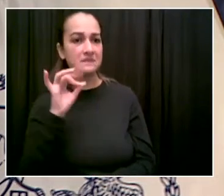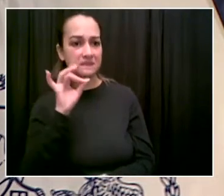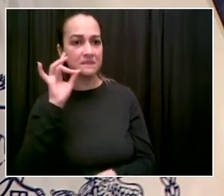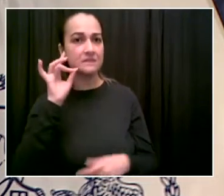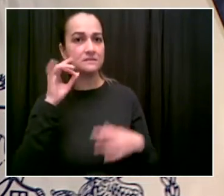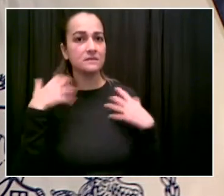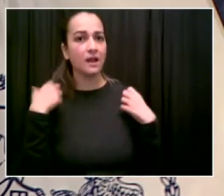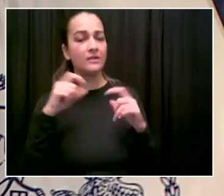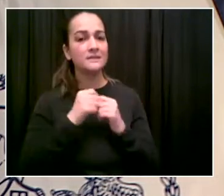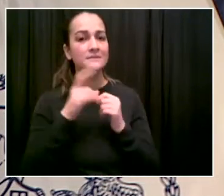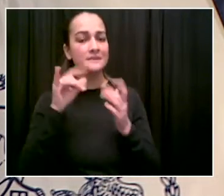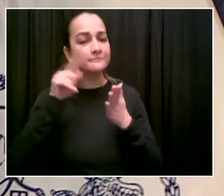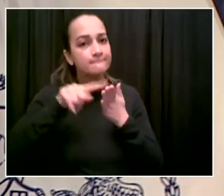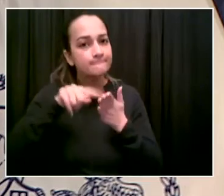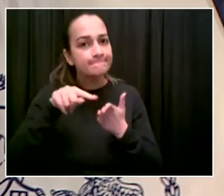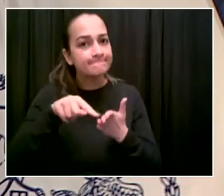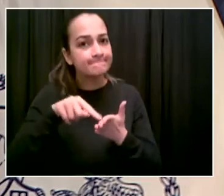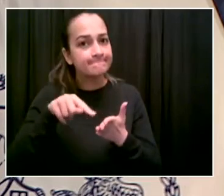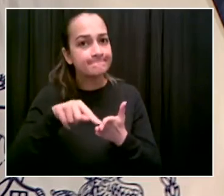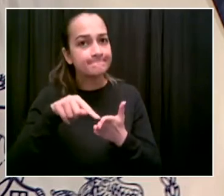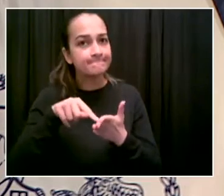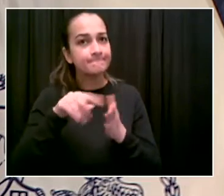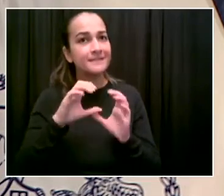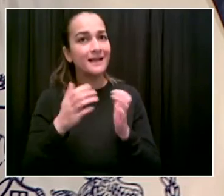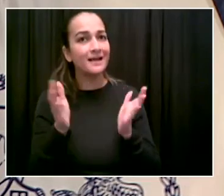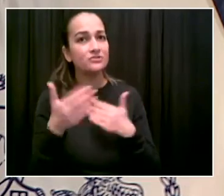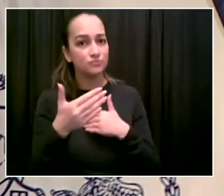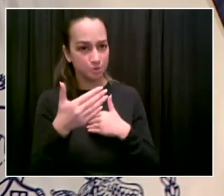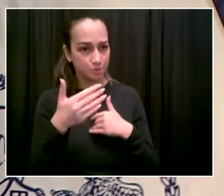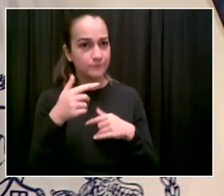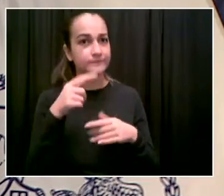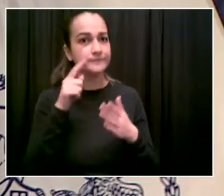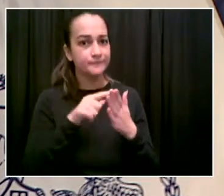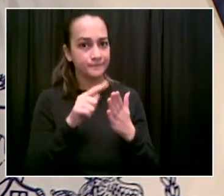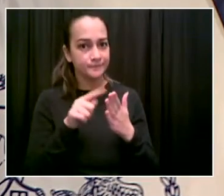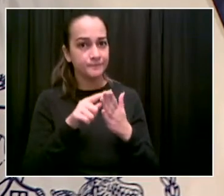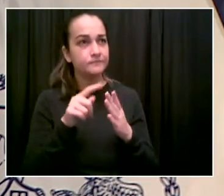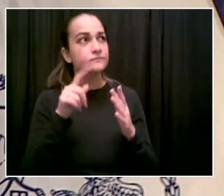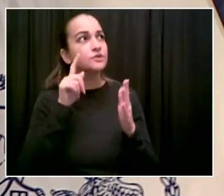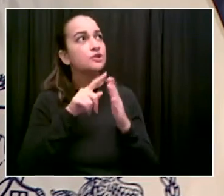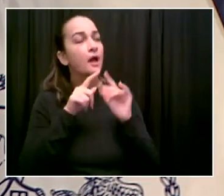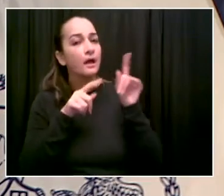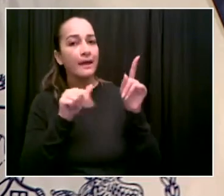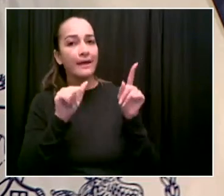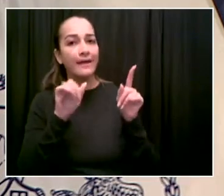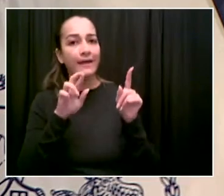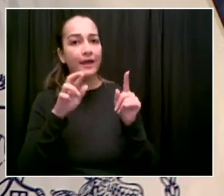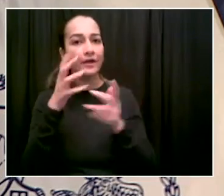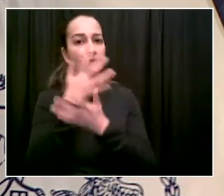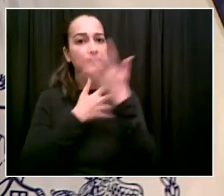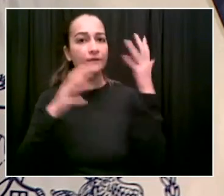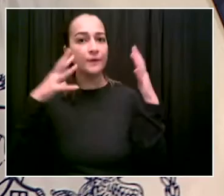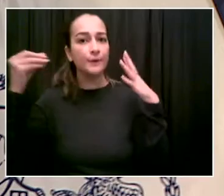HEALTH TEAM. THEY LOOKED AT THE VENTILATION ASSESSMENT IN THE PUBLIC